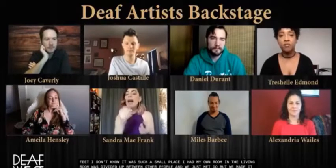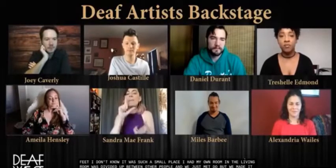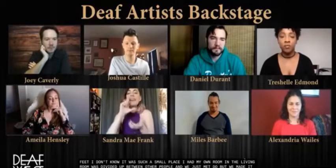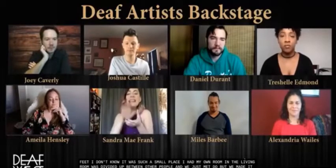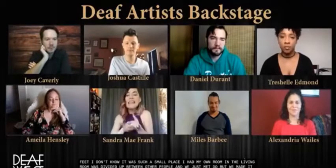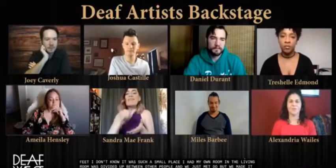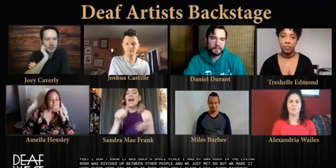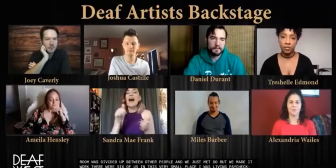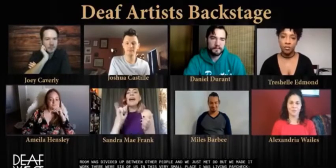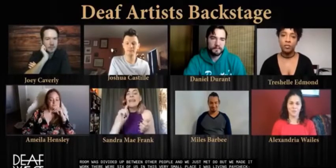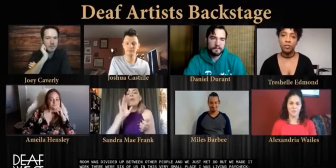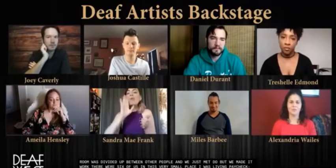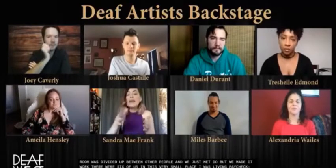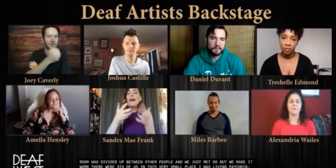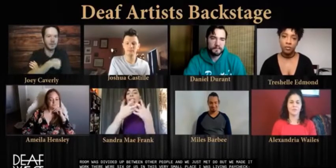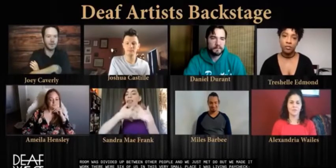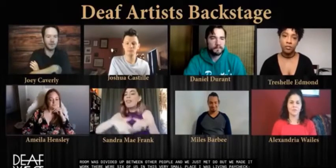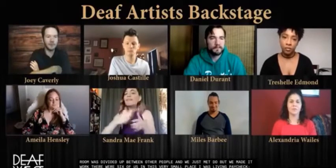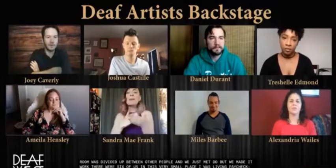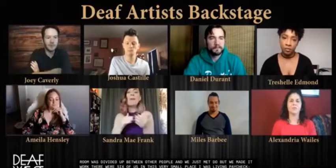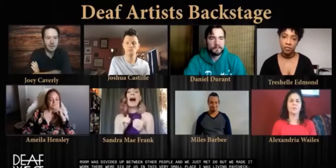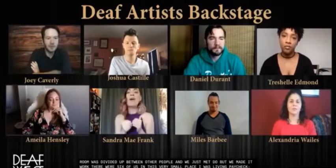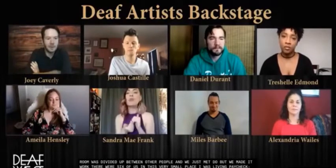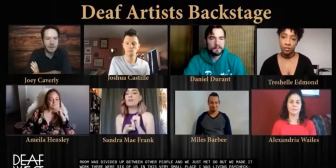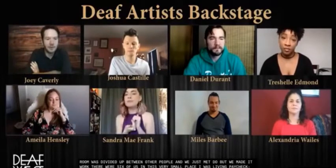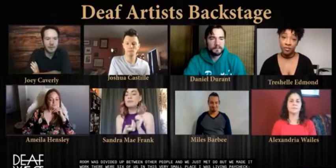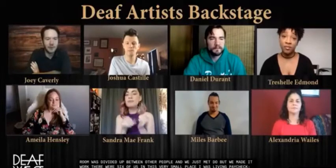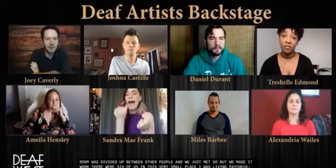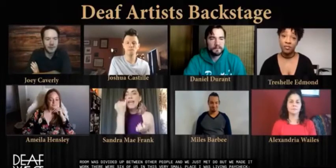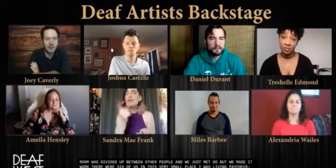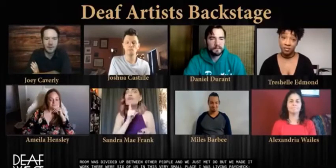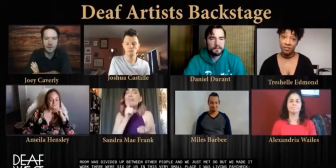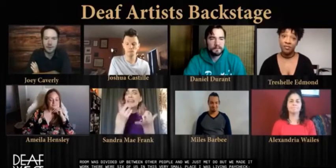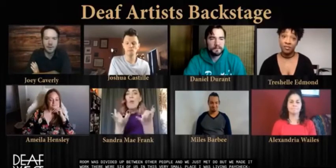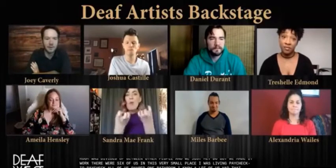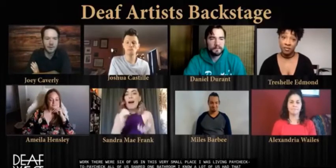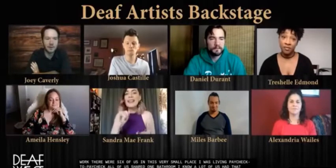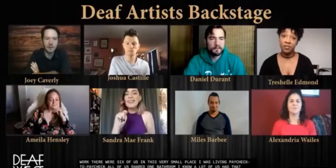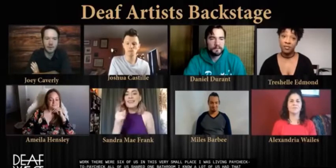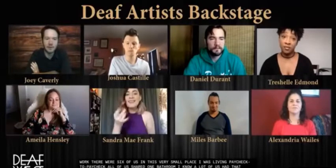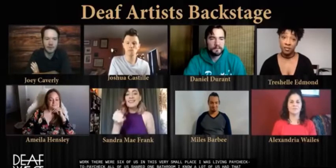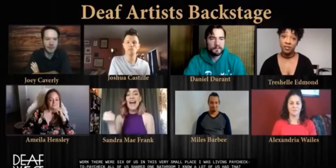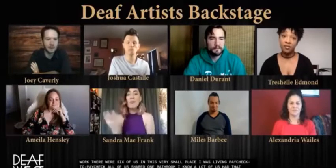It wasn't about any of that. It was just believing that everything would work out the way it needed to.